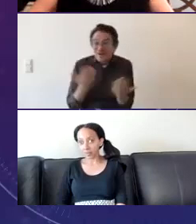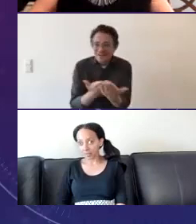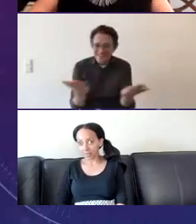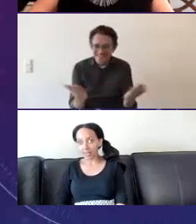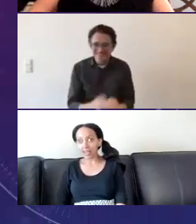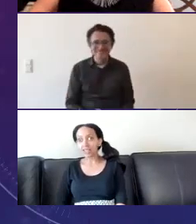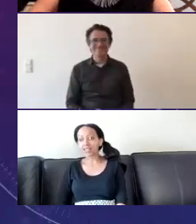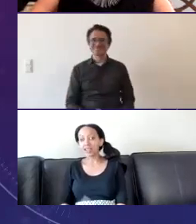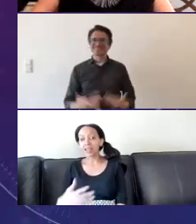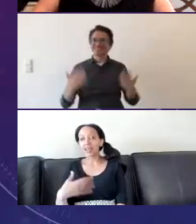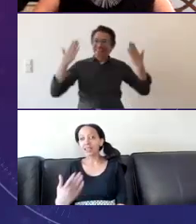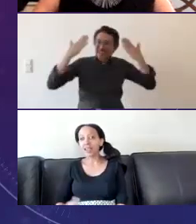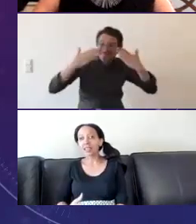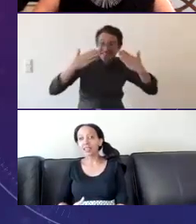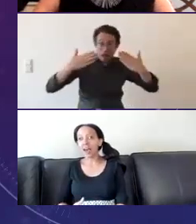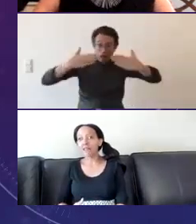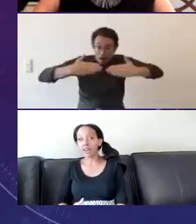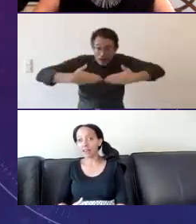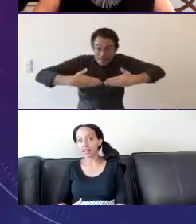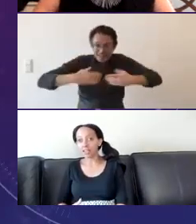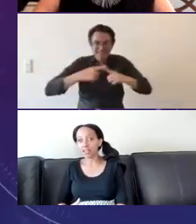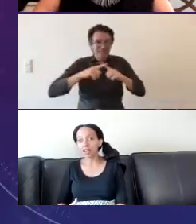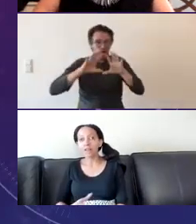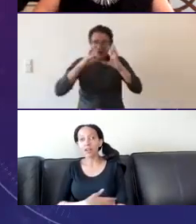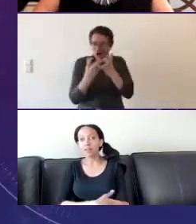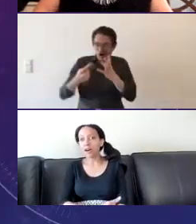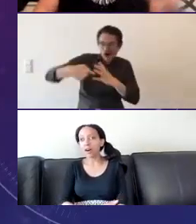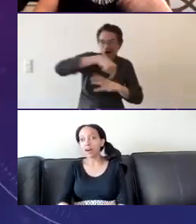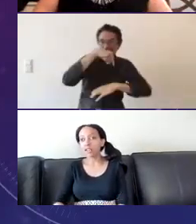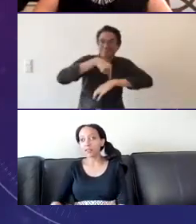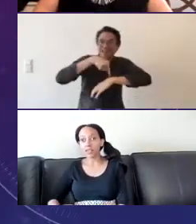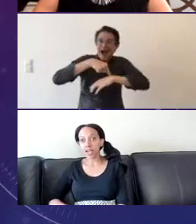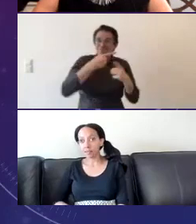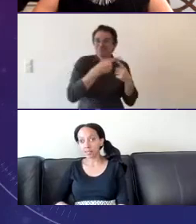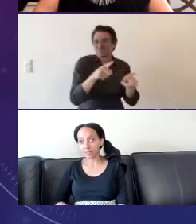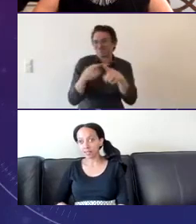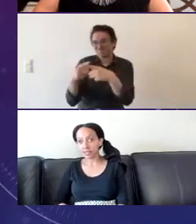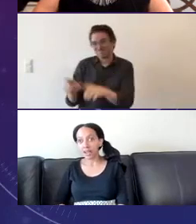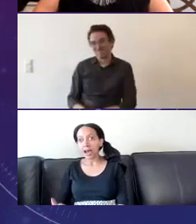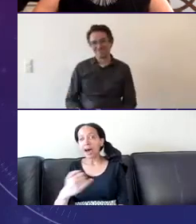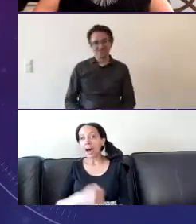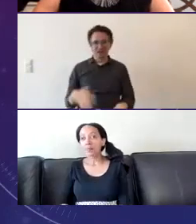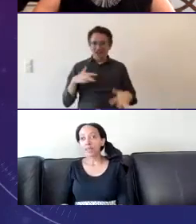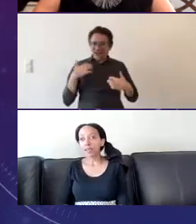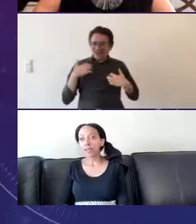it's exciting to have an audience from all different time zones I'm here in